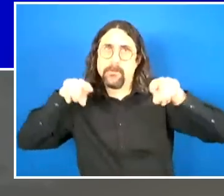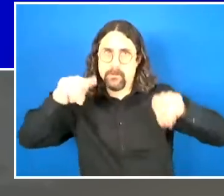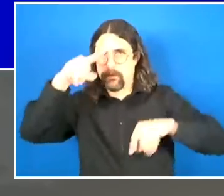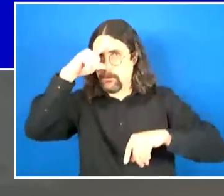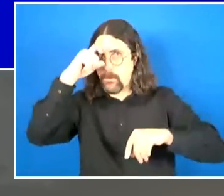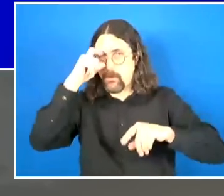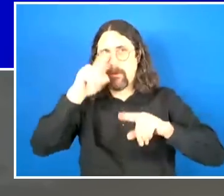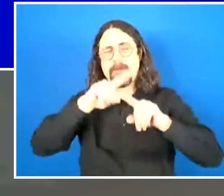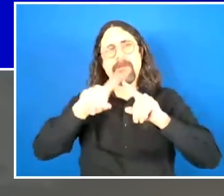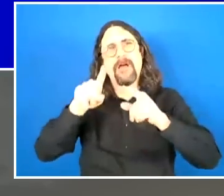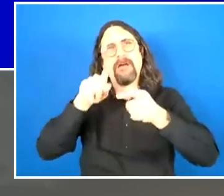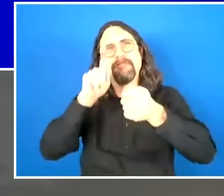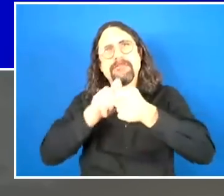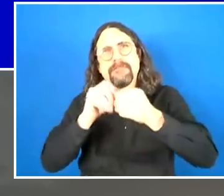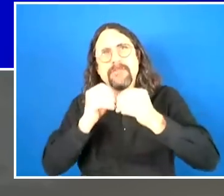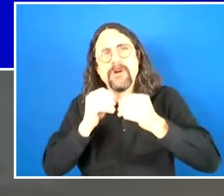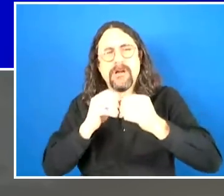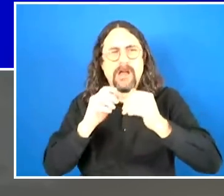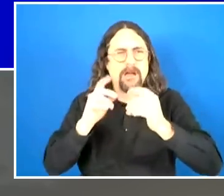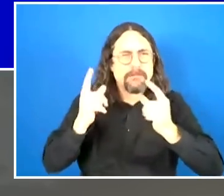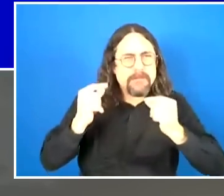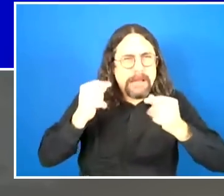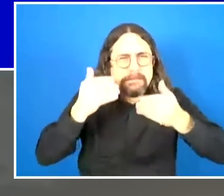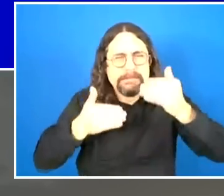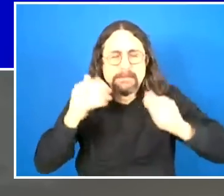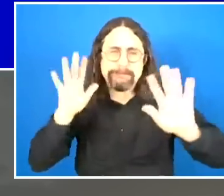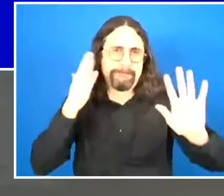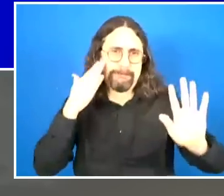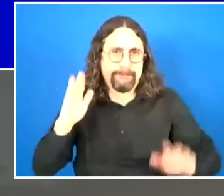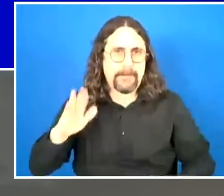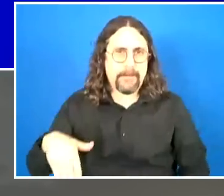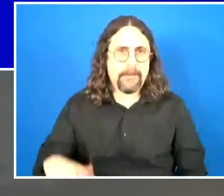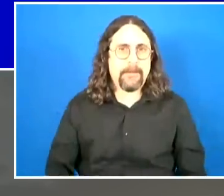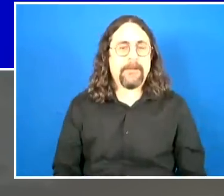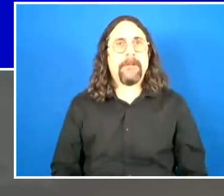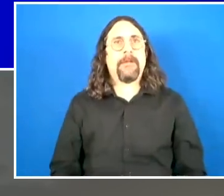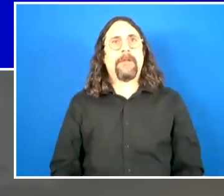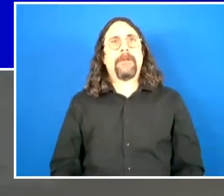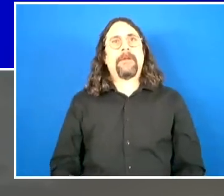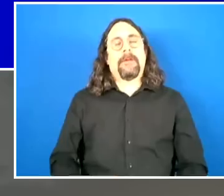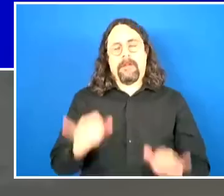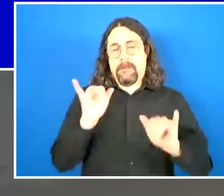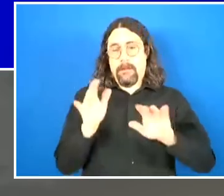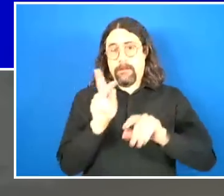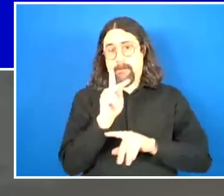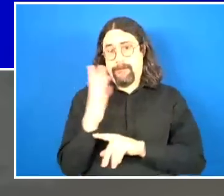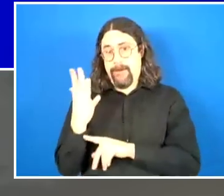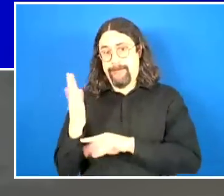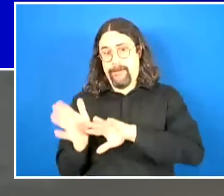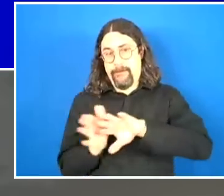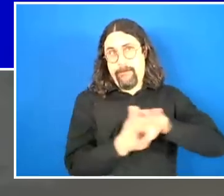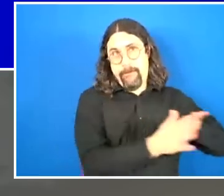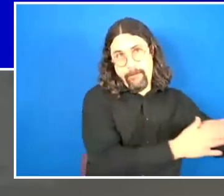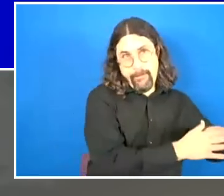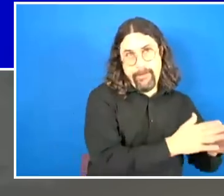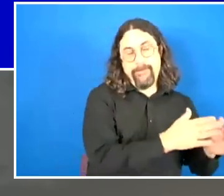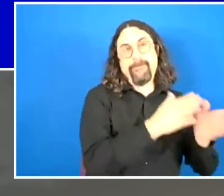MIDDLE SCHOOL IS INCREDIBLY DIFFICULT MTIEN I GENERAL WHEN THERE IS NO PANDEMIC.